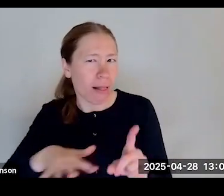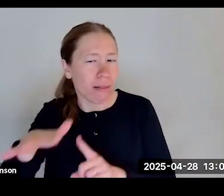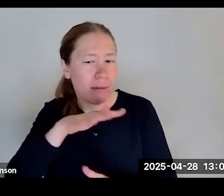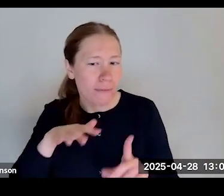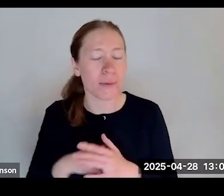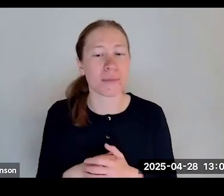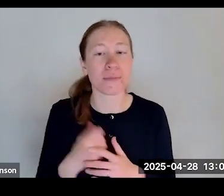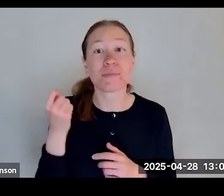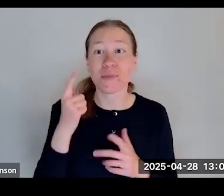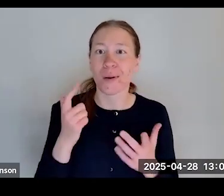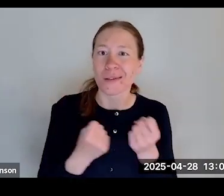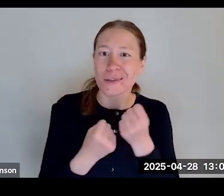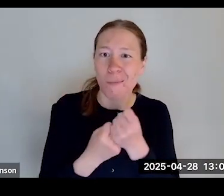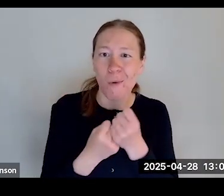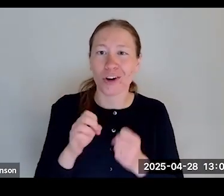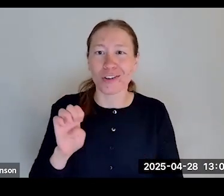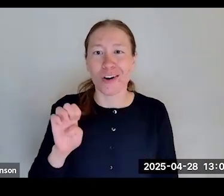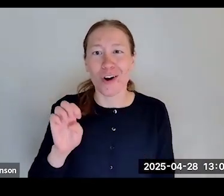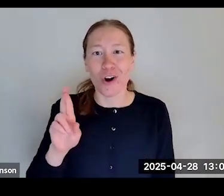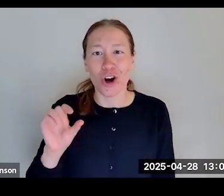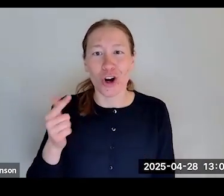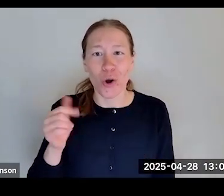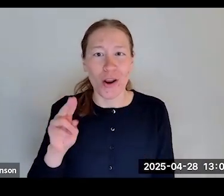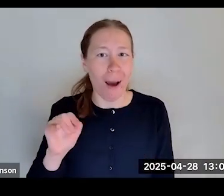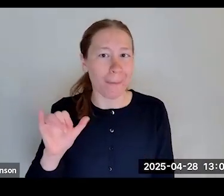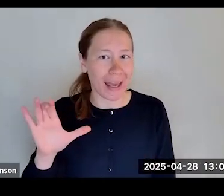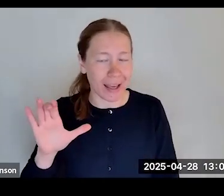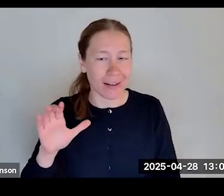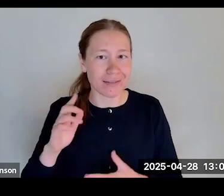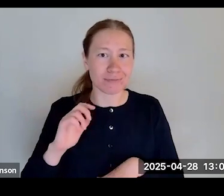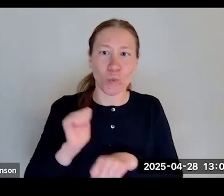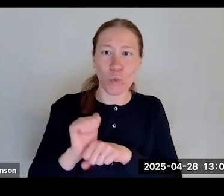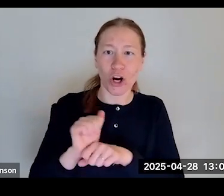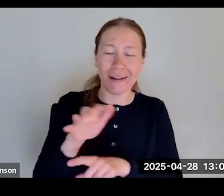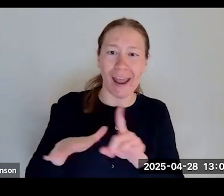that we have ergonomic workstation layouts that are able to be adapted to people's different bodies